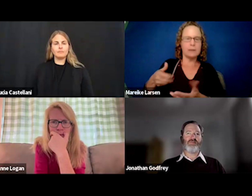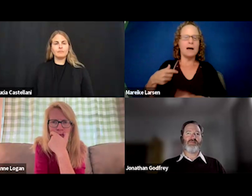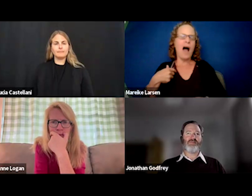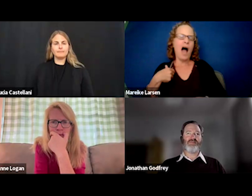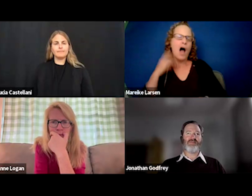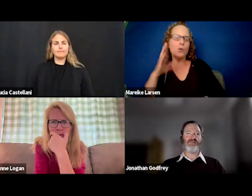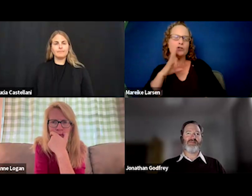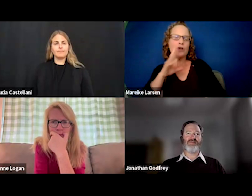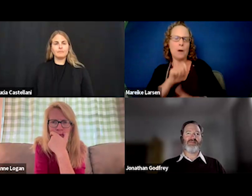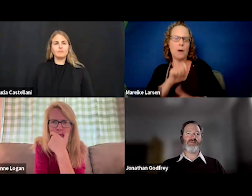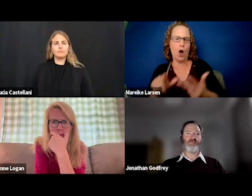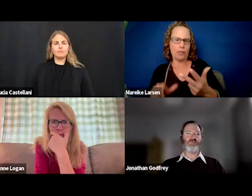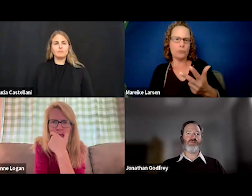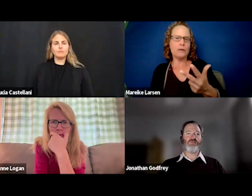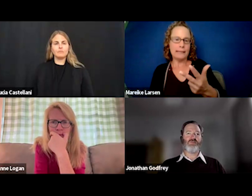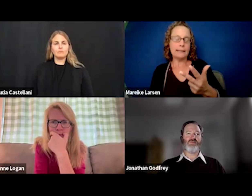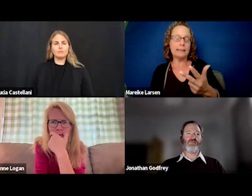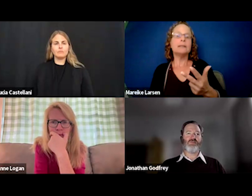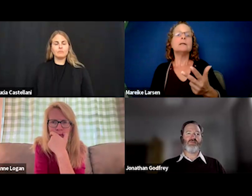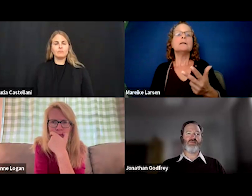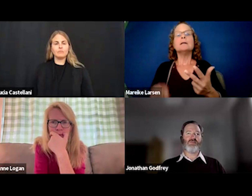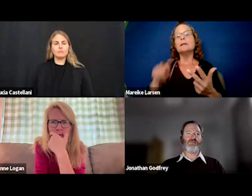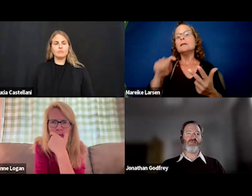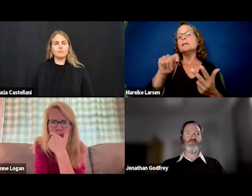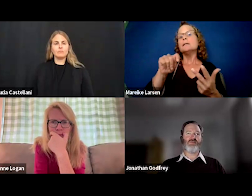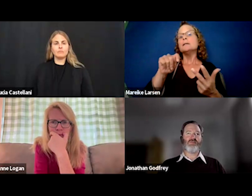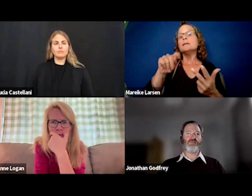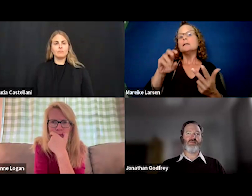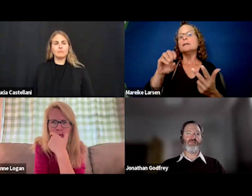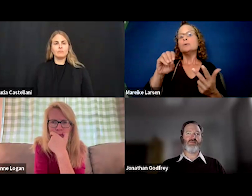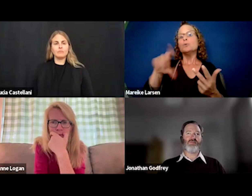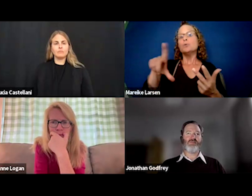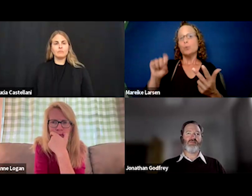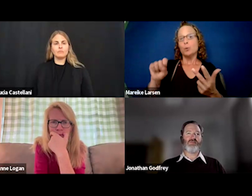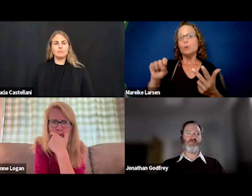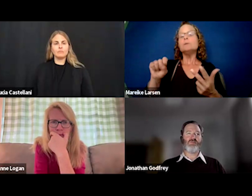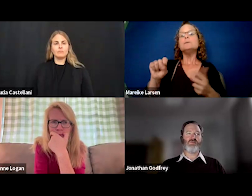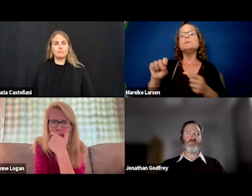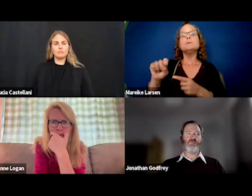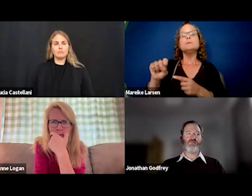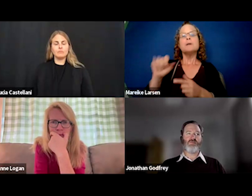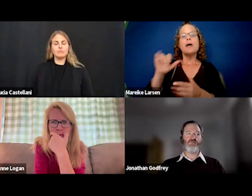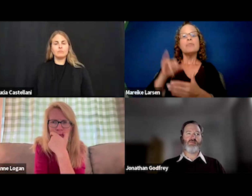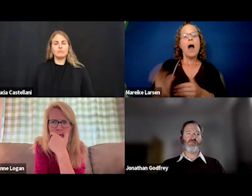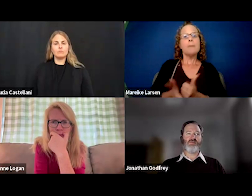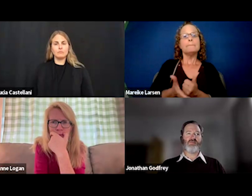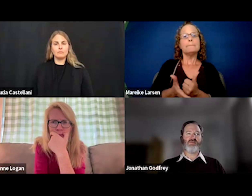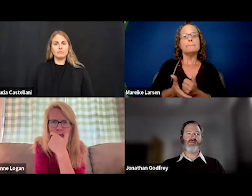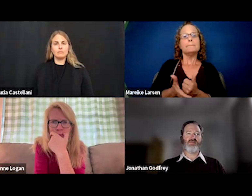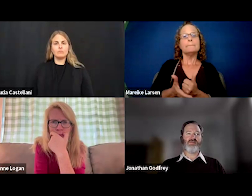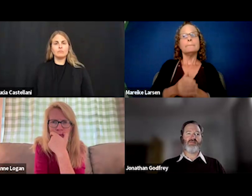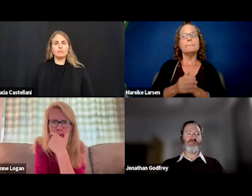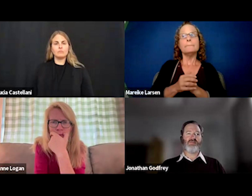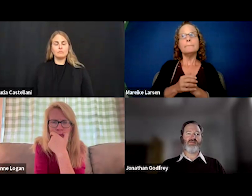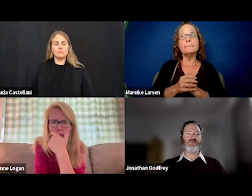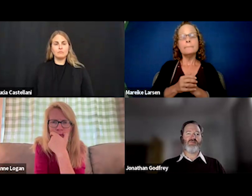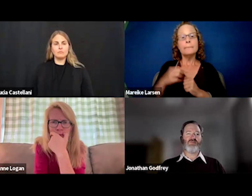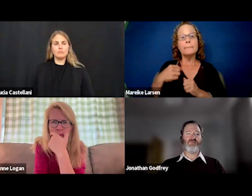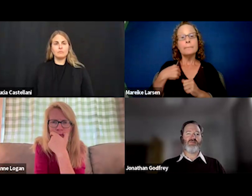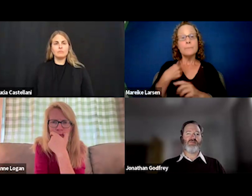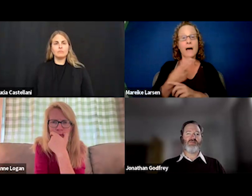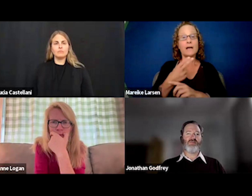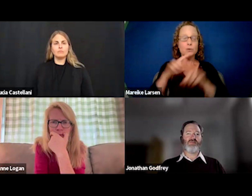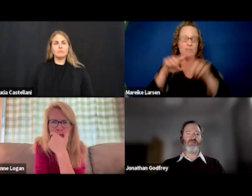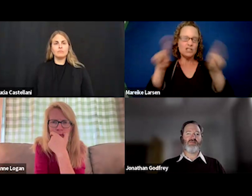So With respect to tools, I use a screen reader, as I mentioned,